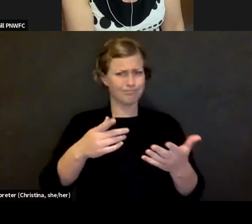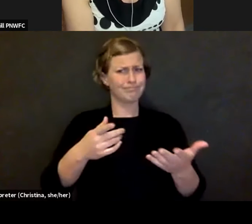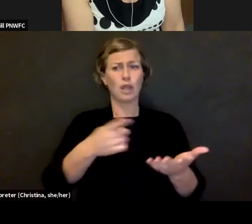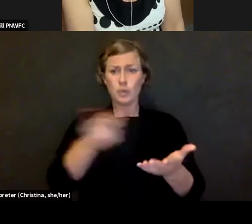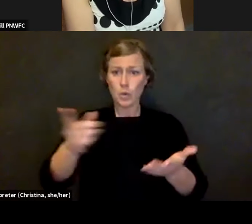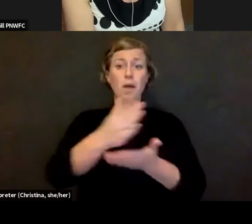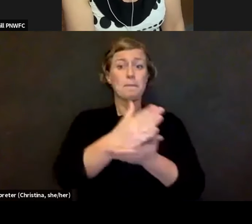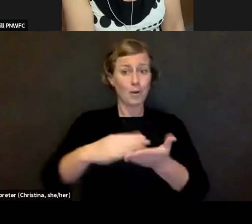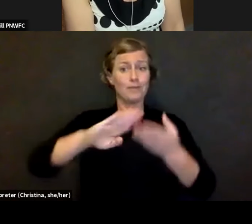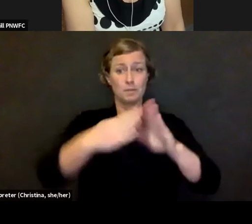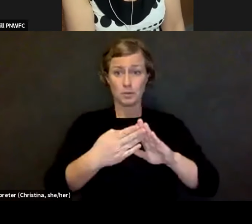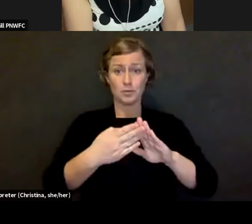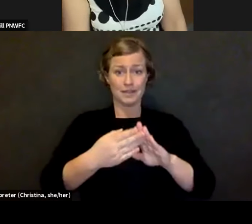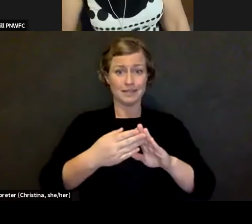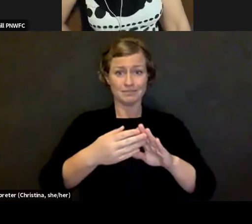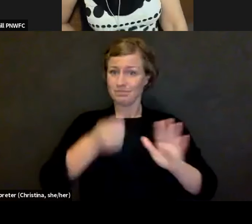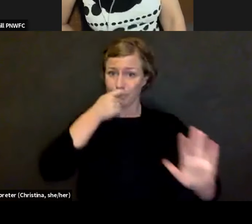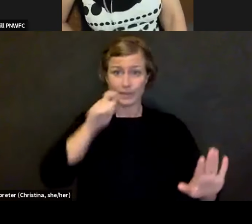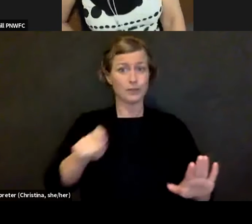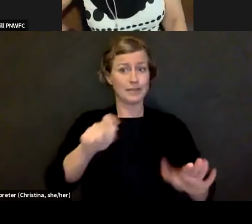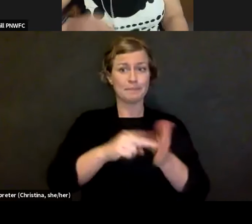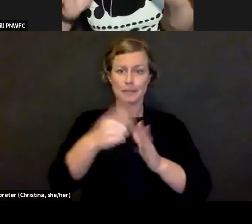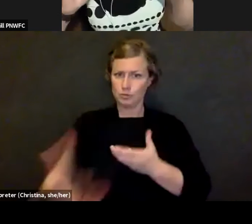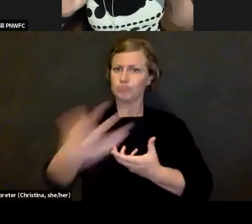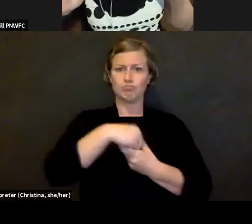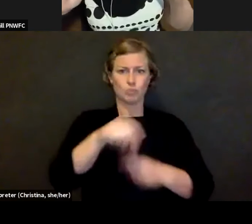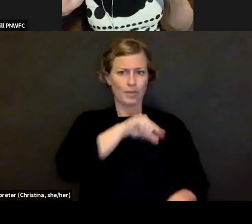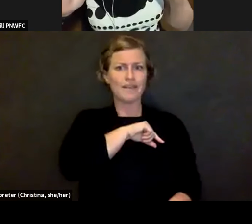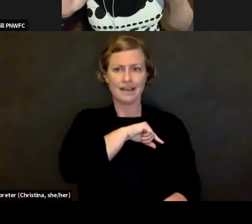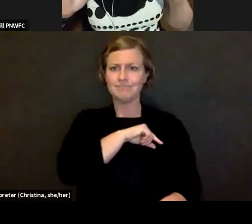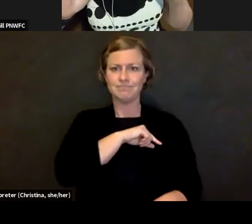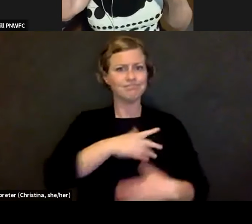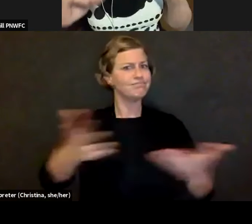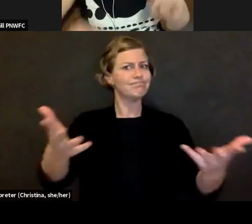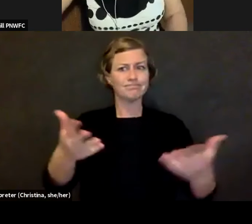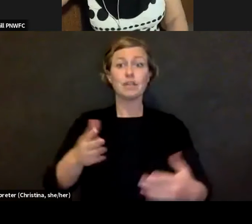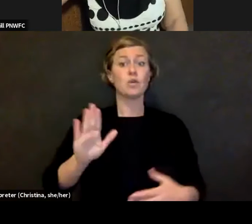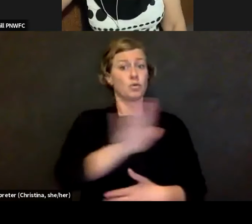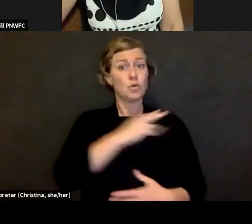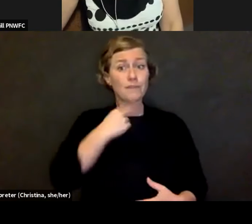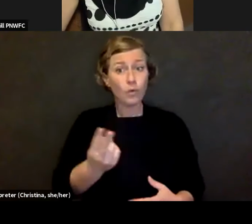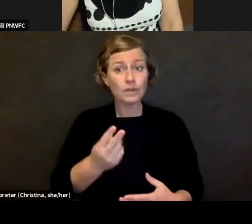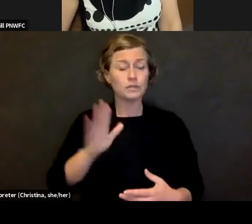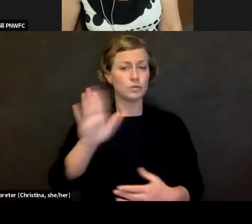And in community organizing advocacy if you think that you're not qualified that you're part of the